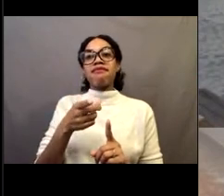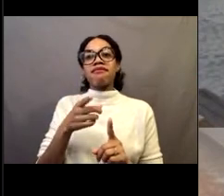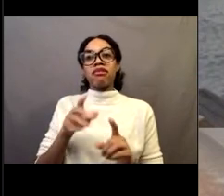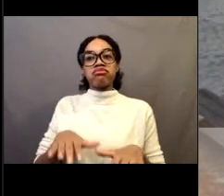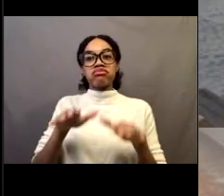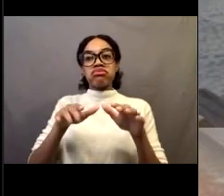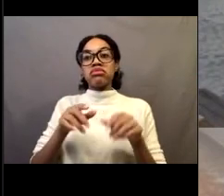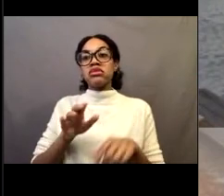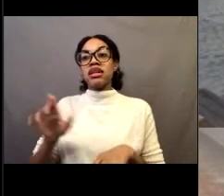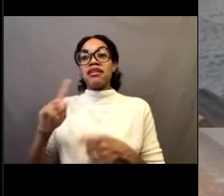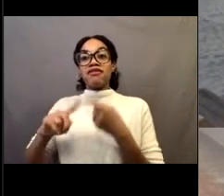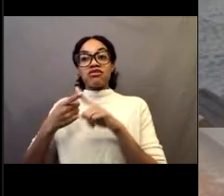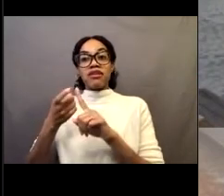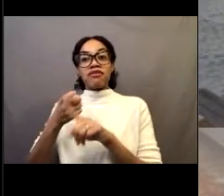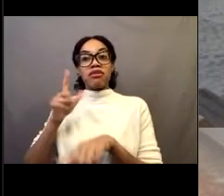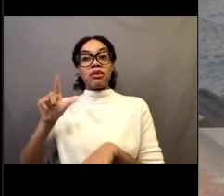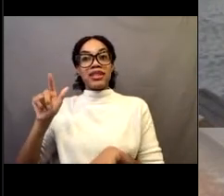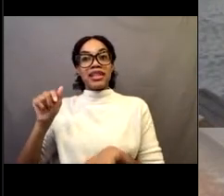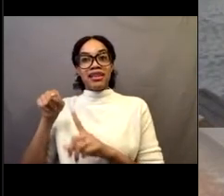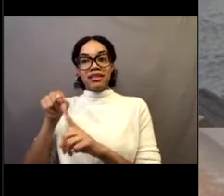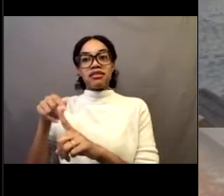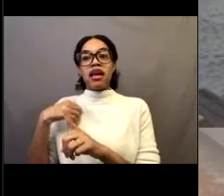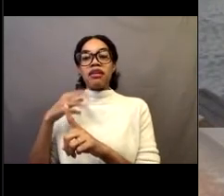having flooding earlier in 2020.